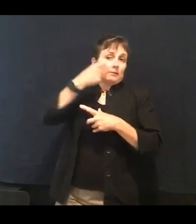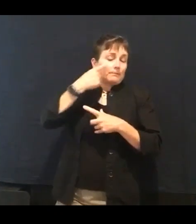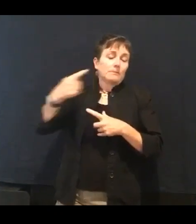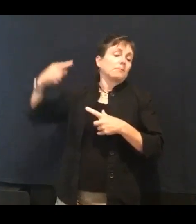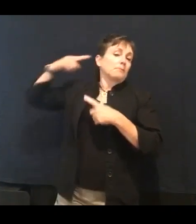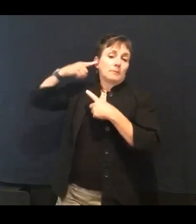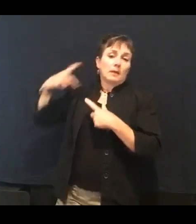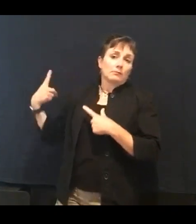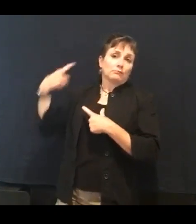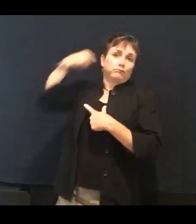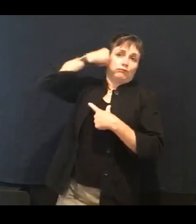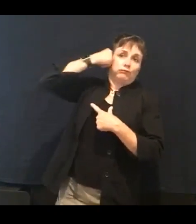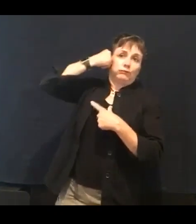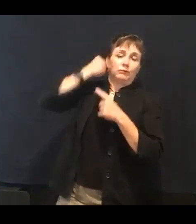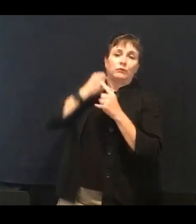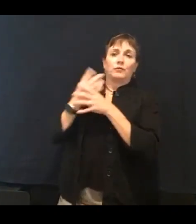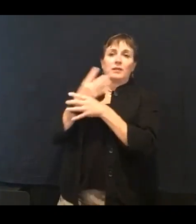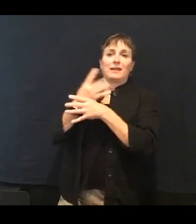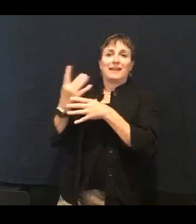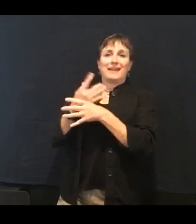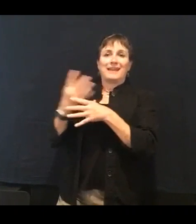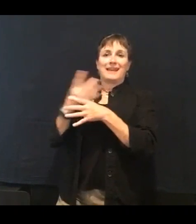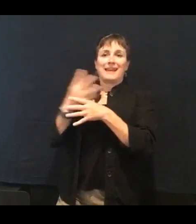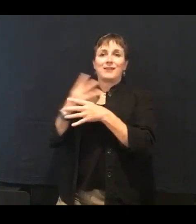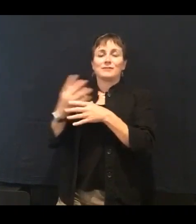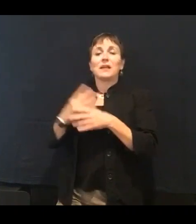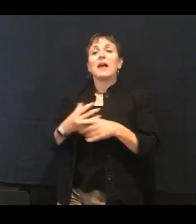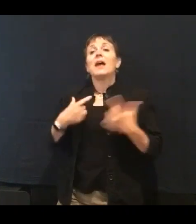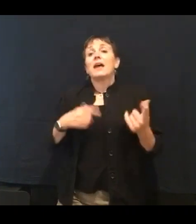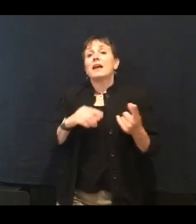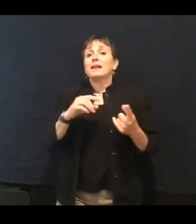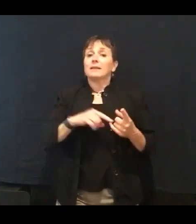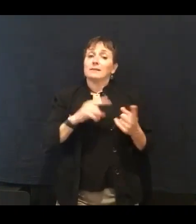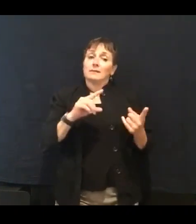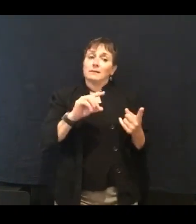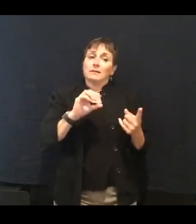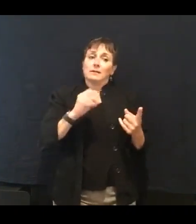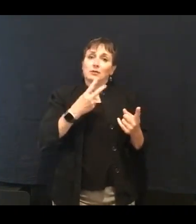mouse model. Unfortunately, mouse models do not display